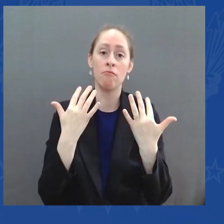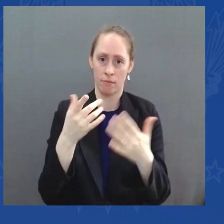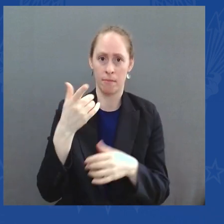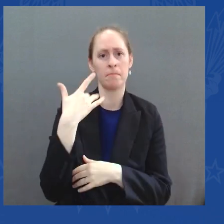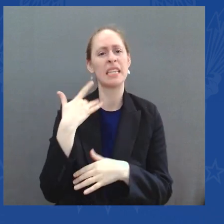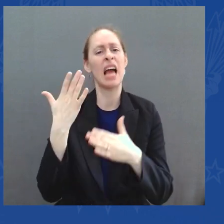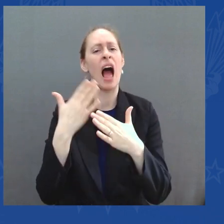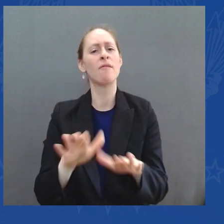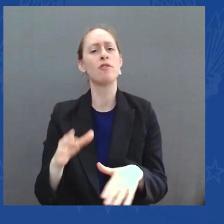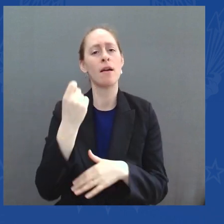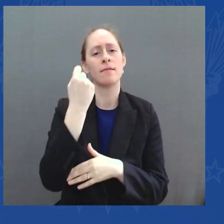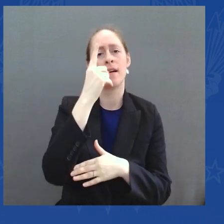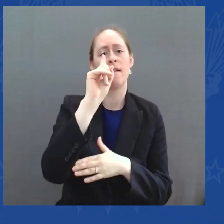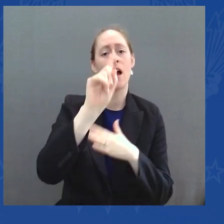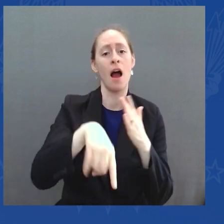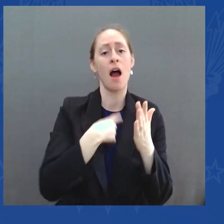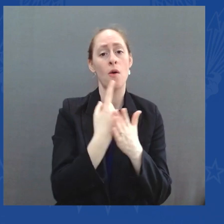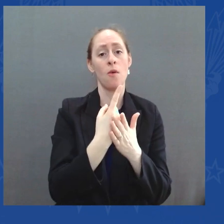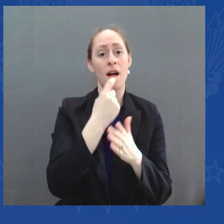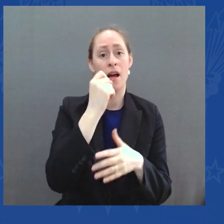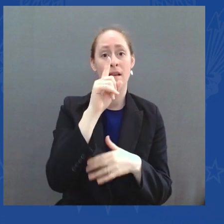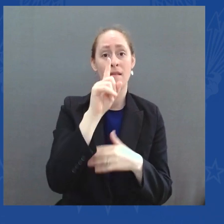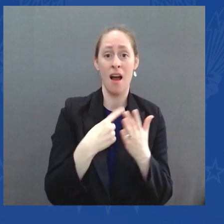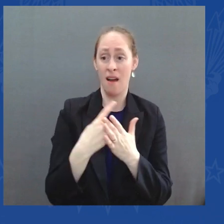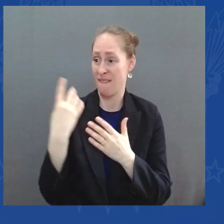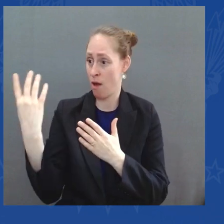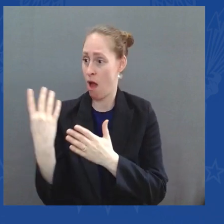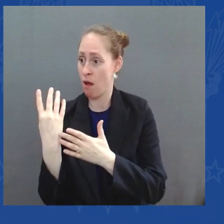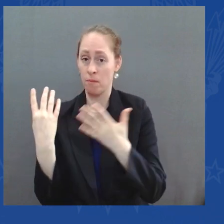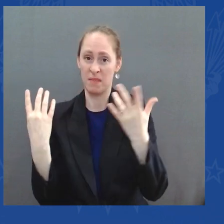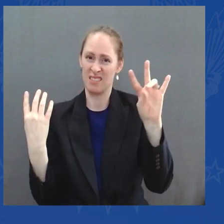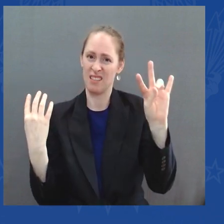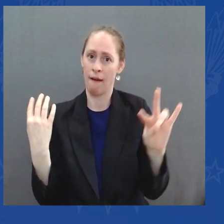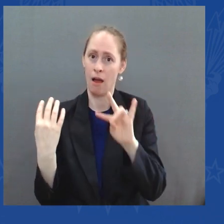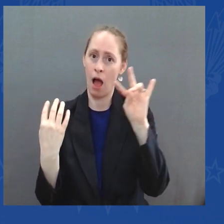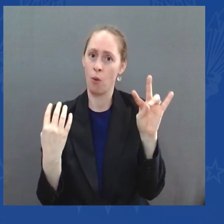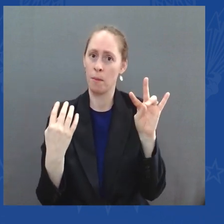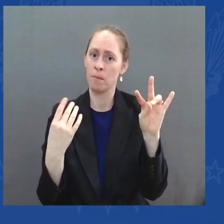Back in 1978, the average truck driver's pay was $34 --